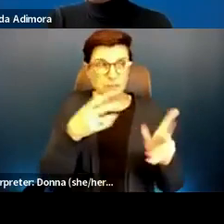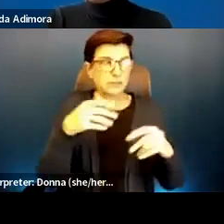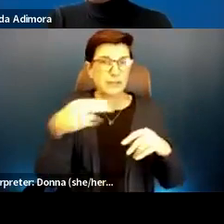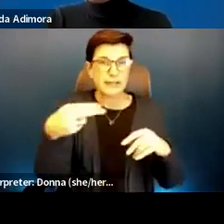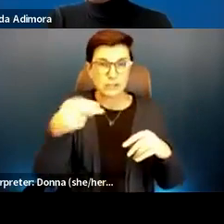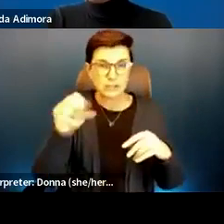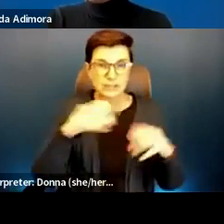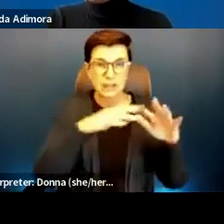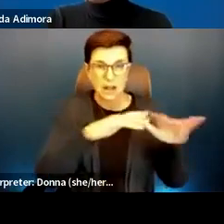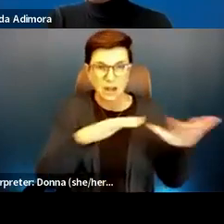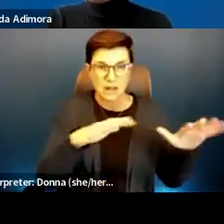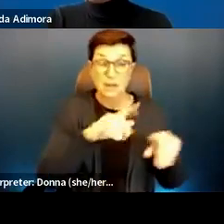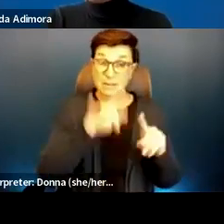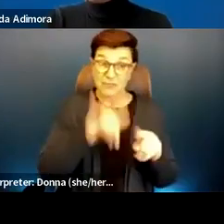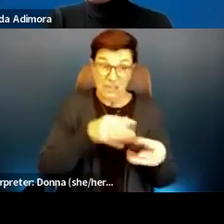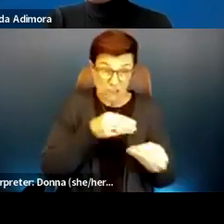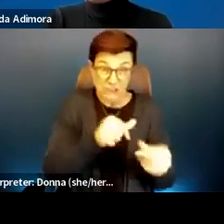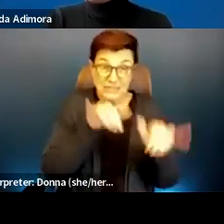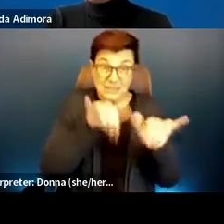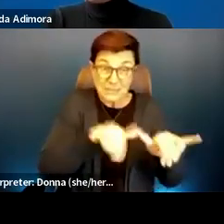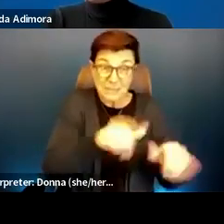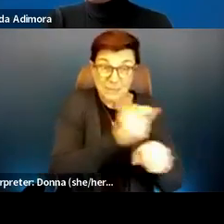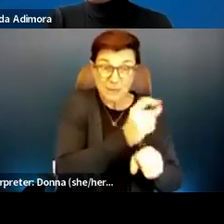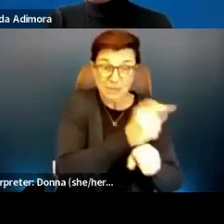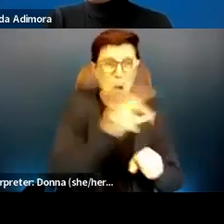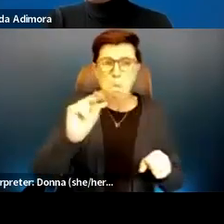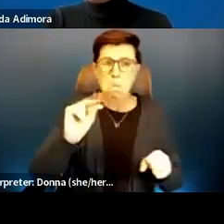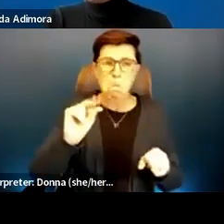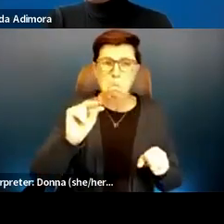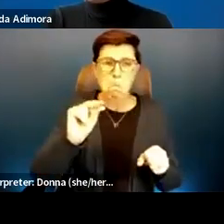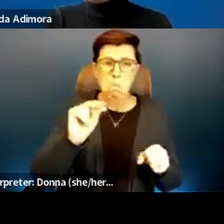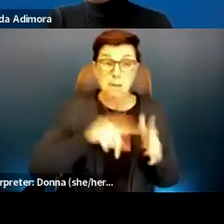But, you know, even hospitals have to inject quite a bit